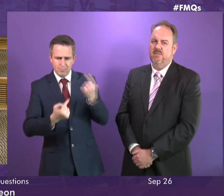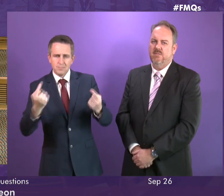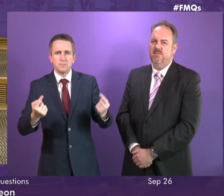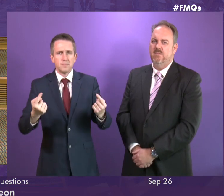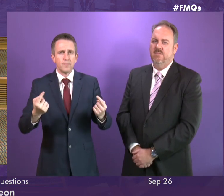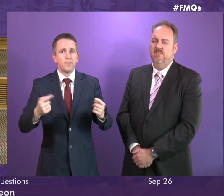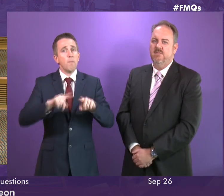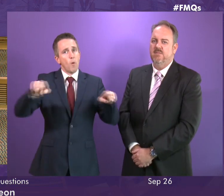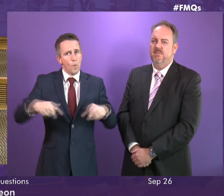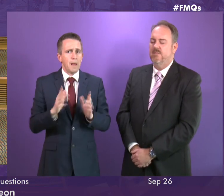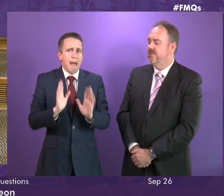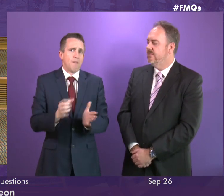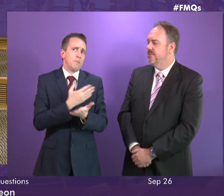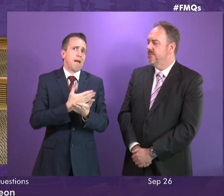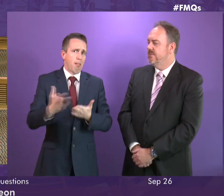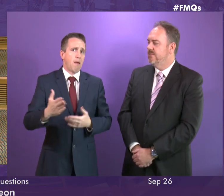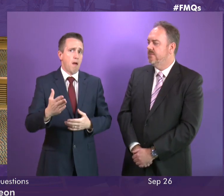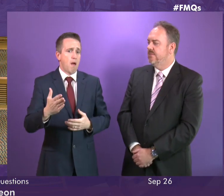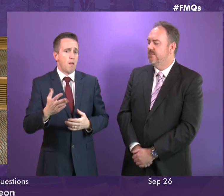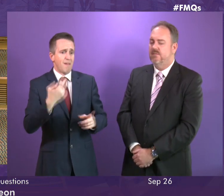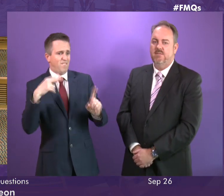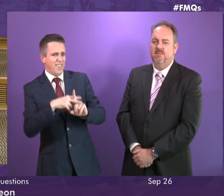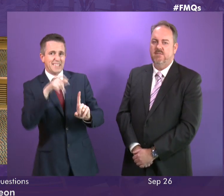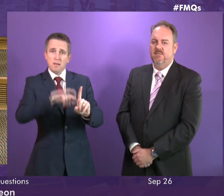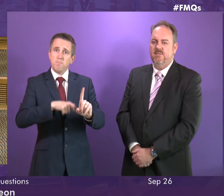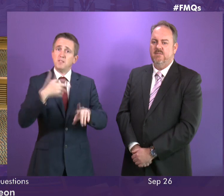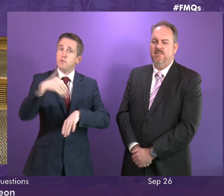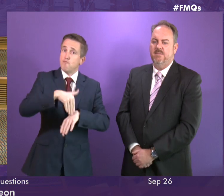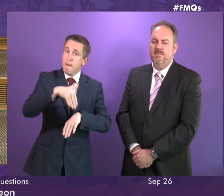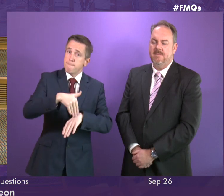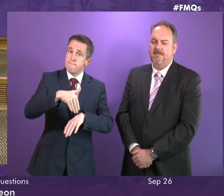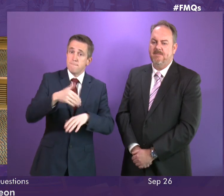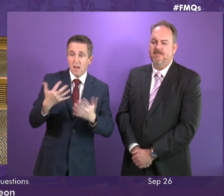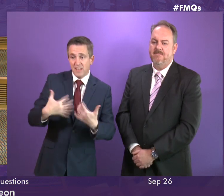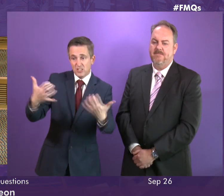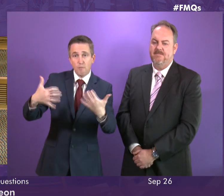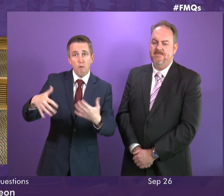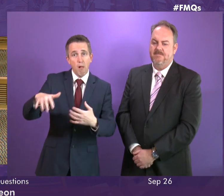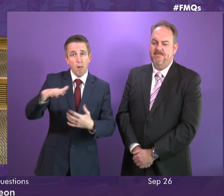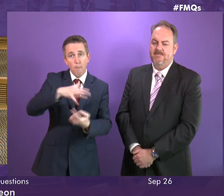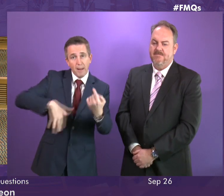also incumbent on us to make it clear to victims of crime and the general public what the situation